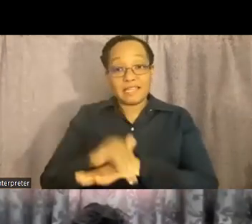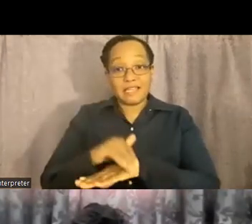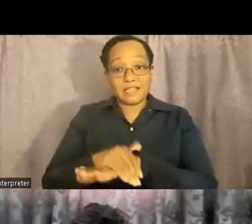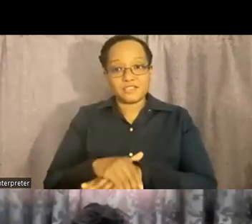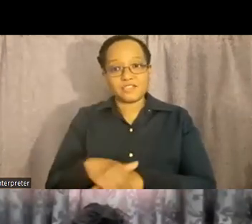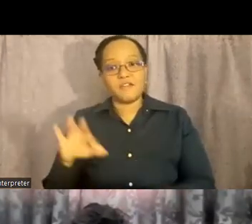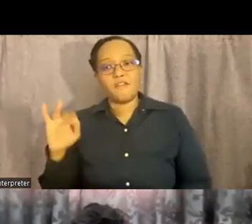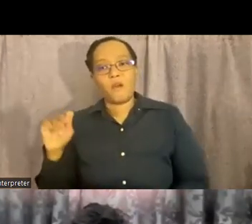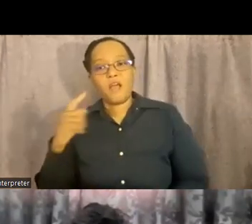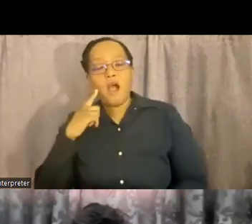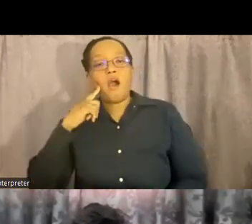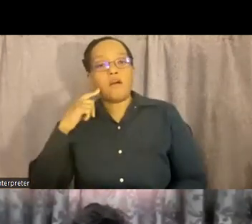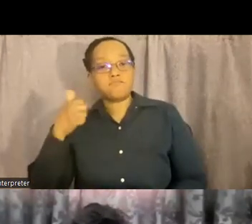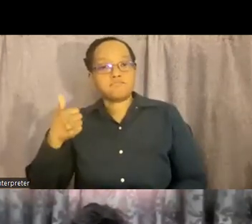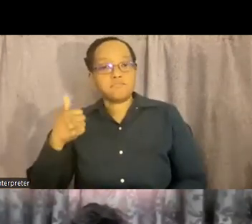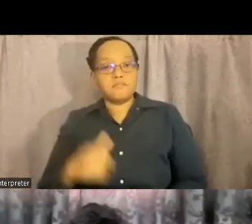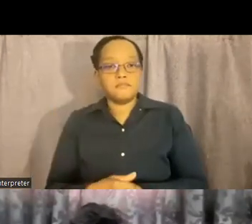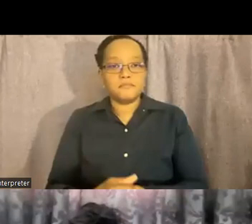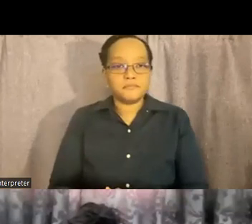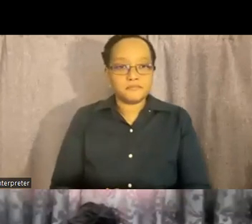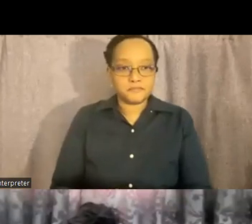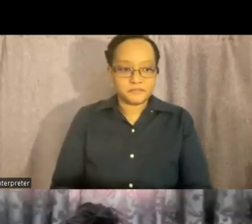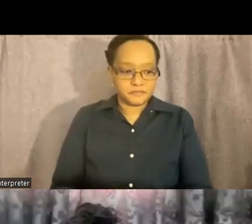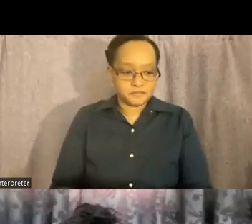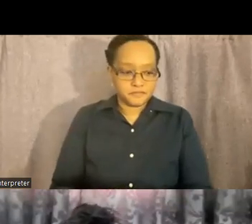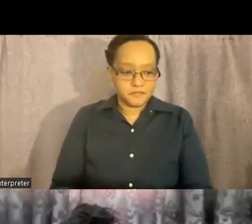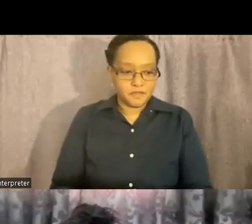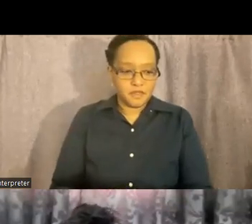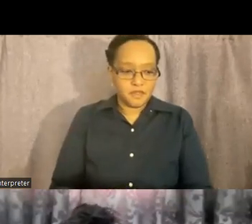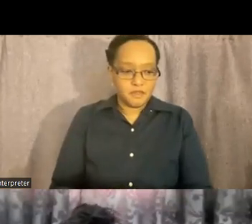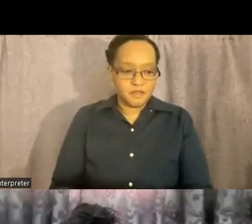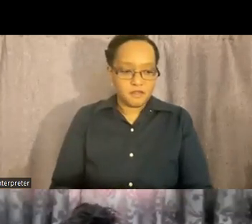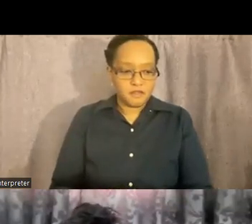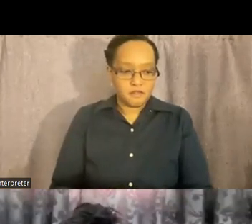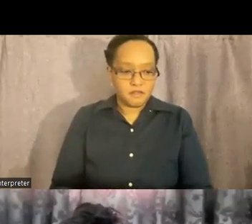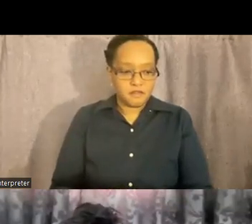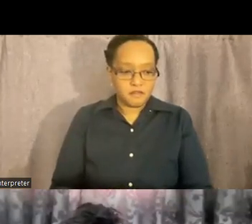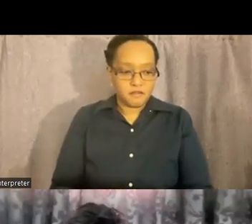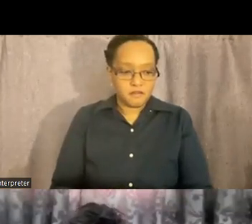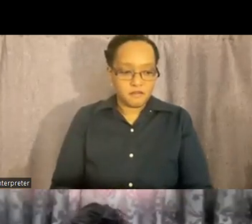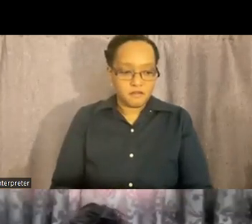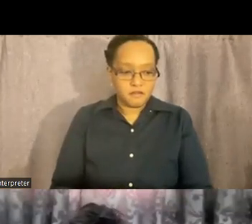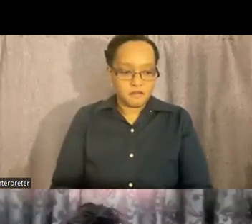Their ego . >> SPEAKER: I agree with Avonelle.